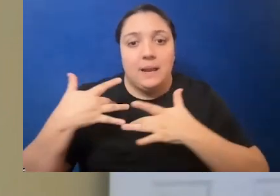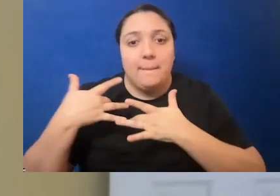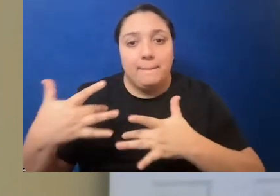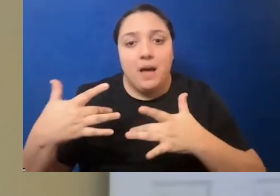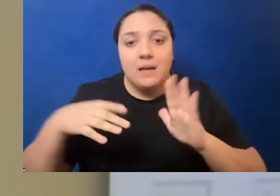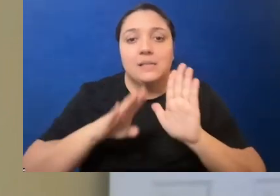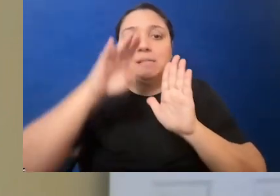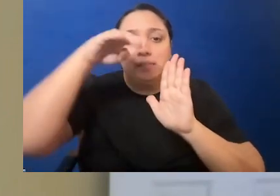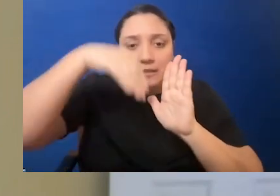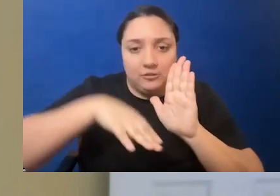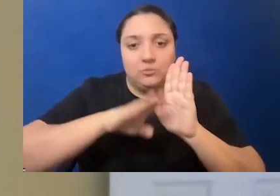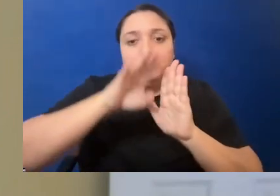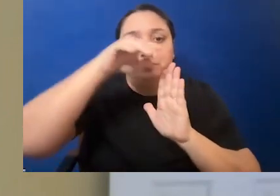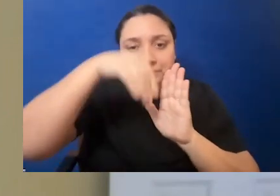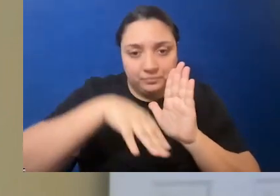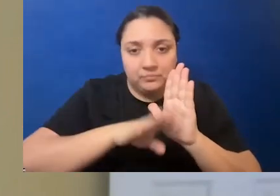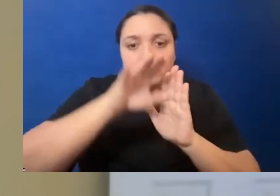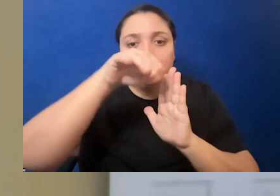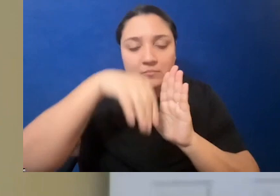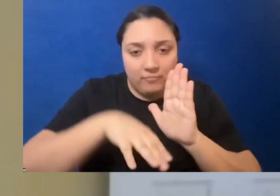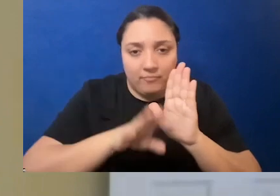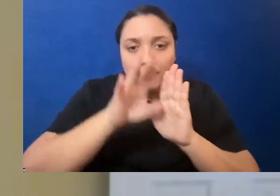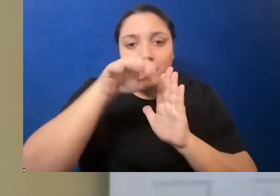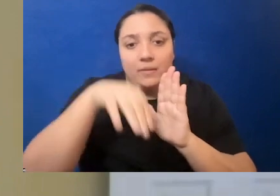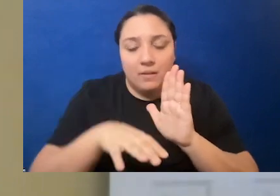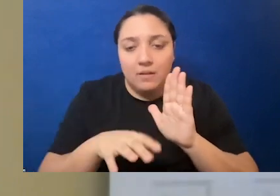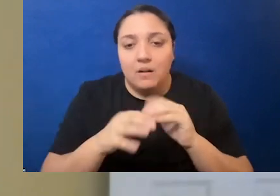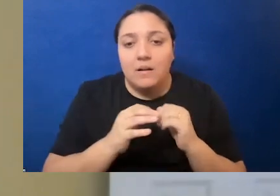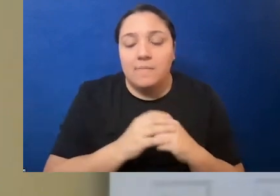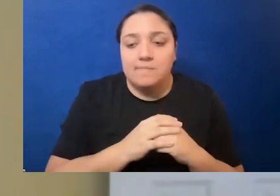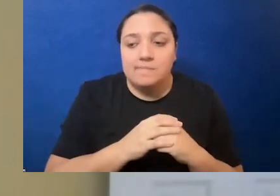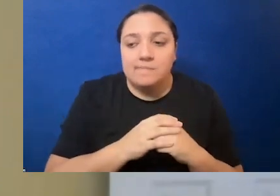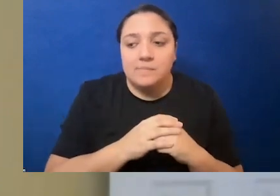TENDS TO BE CYCLICAL TOO.